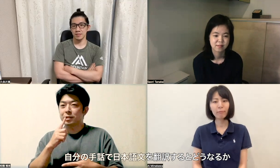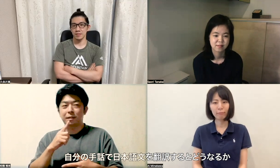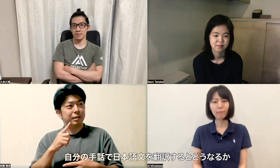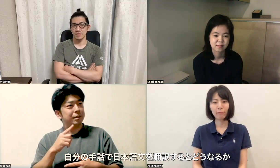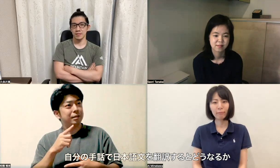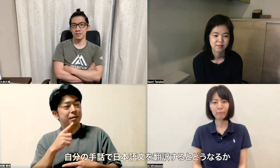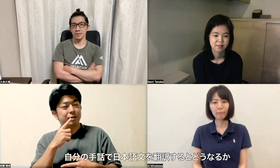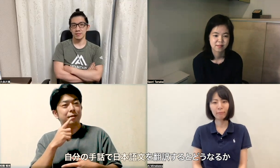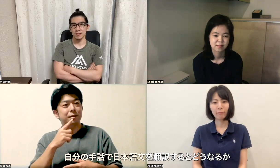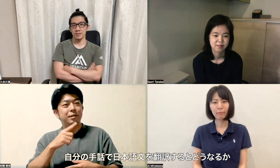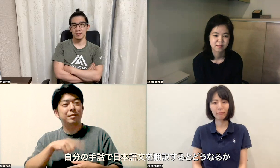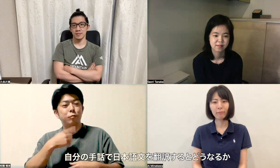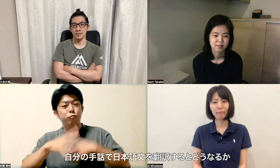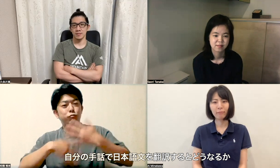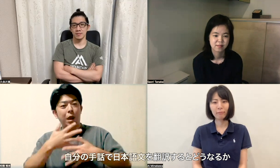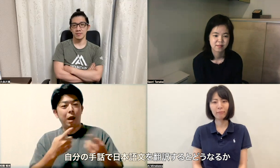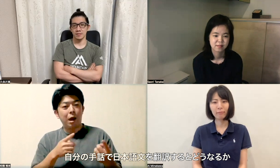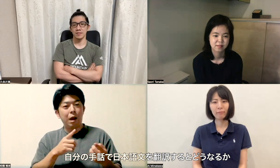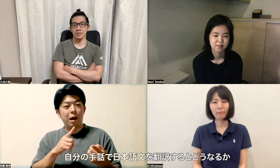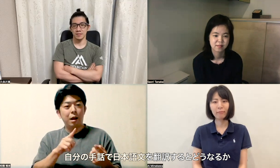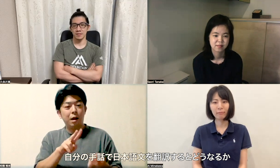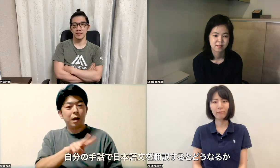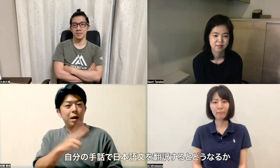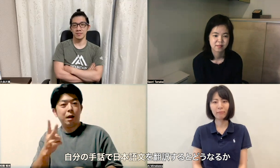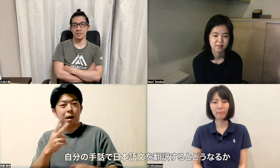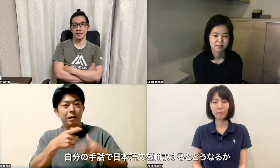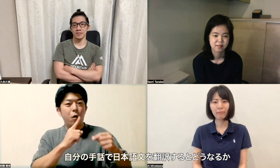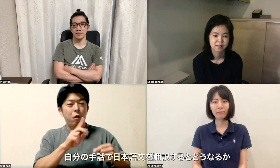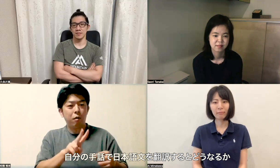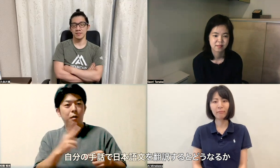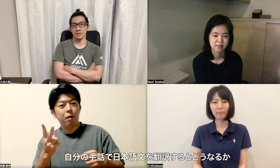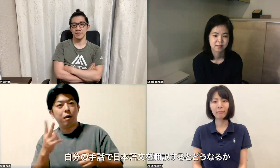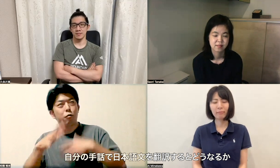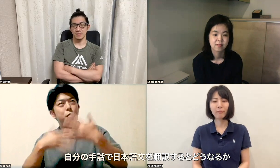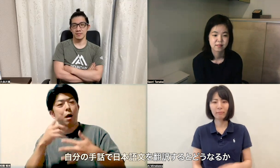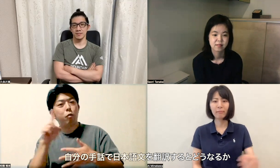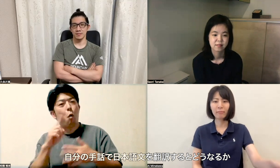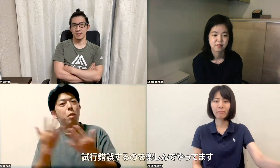I want to see how the translation looks like.